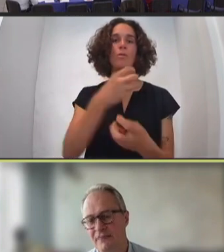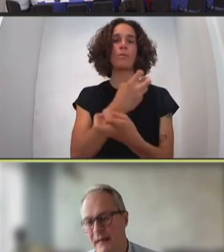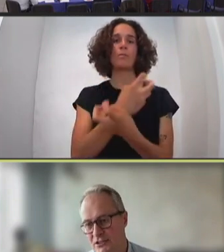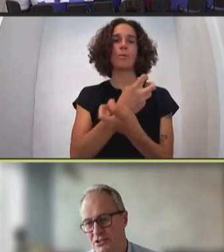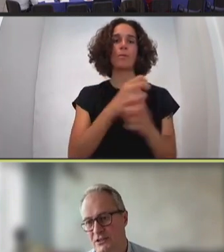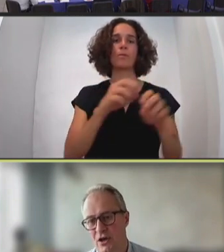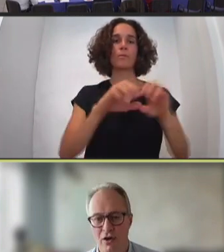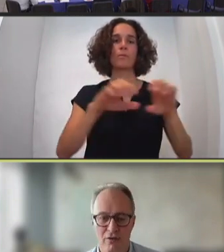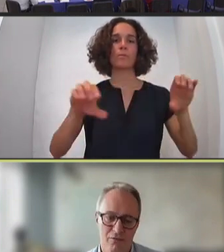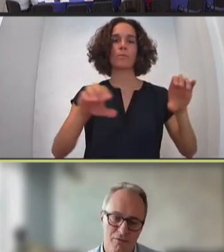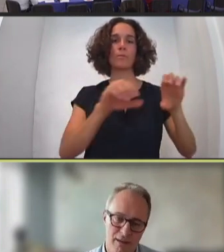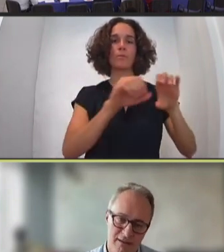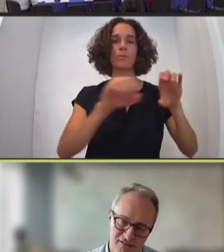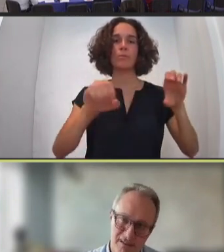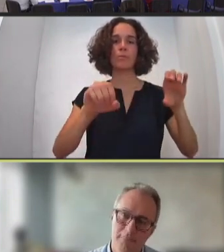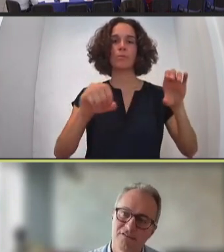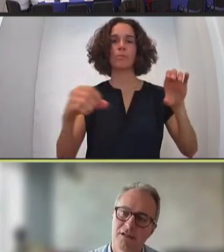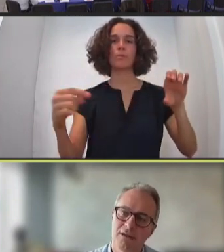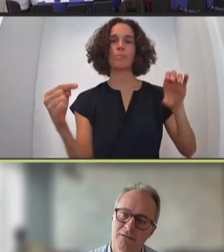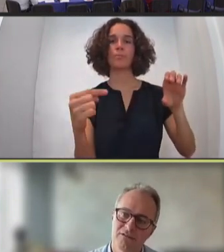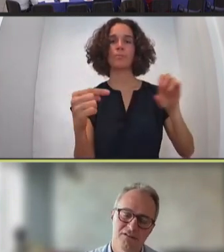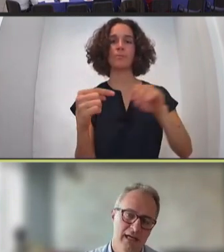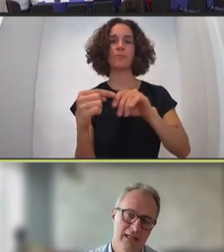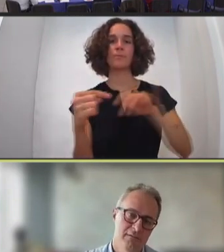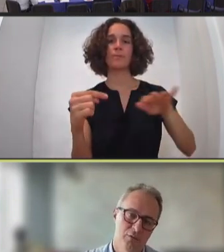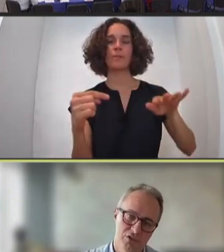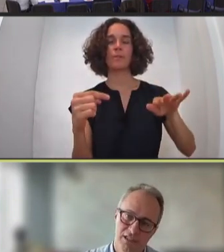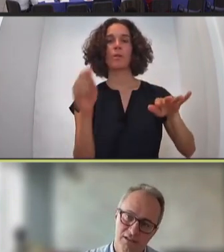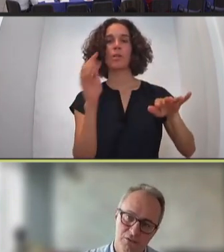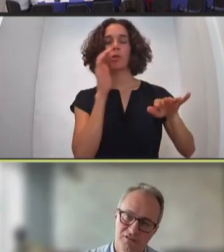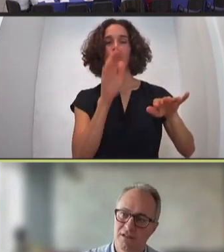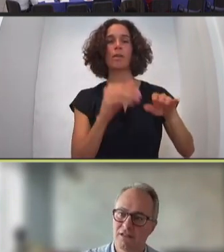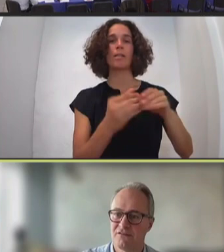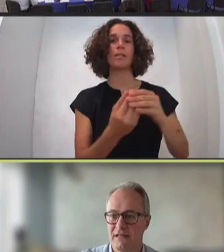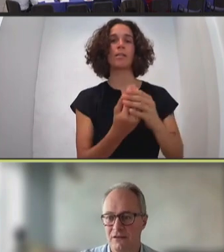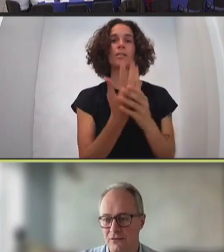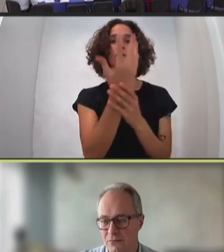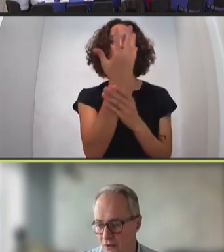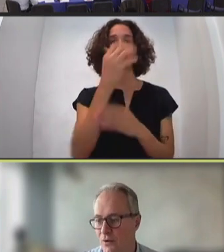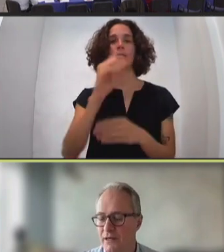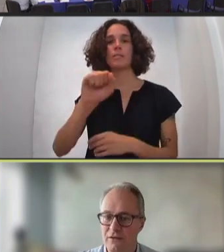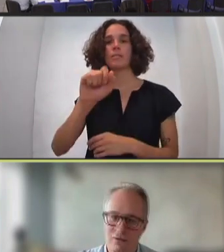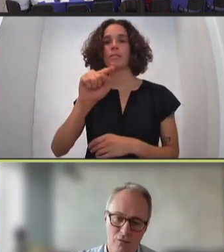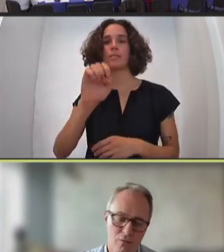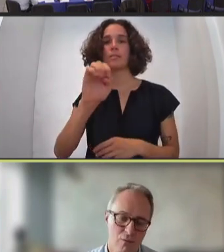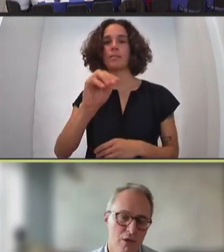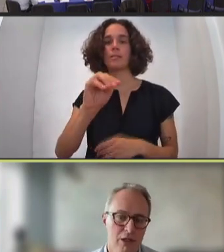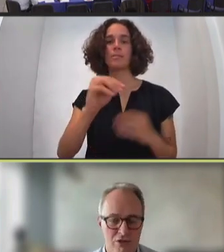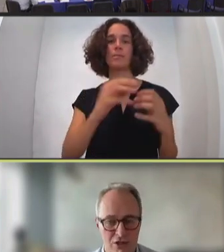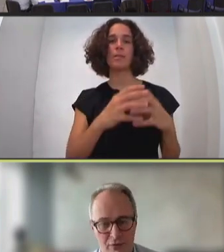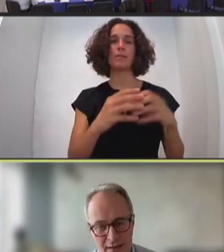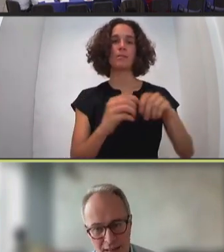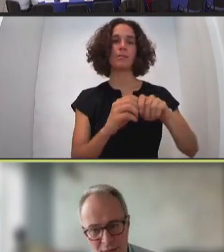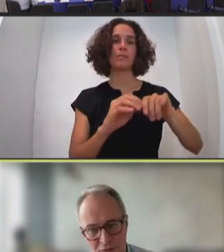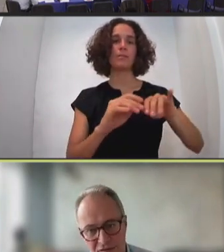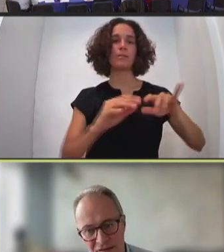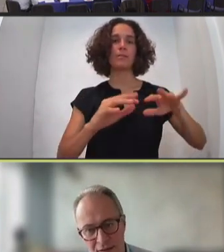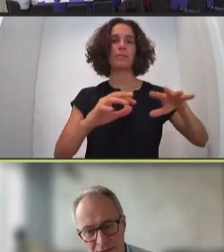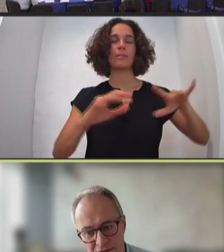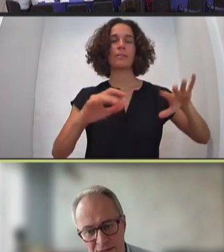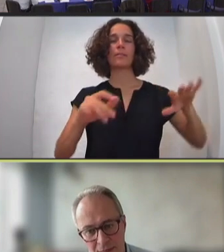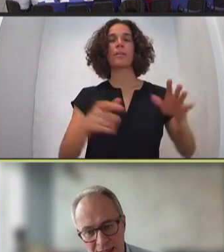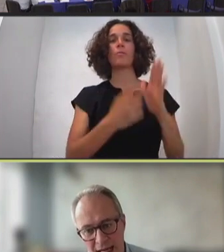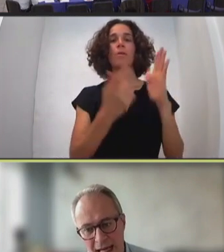expansion of stem cells and the progenitor cells that are required to generate immune cells. And